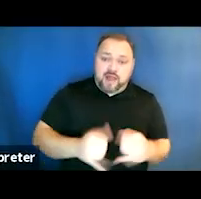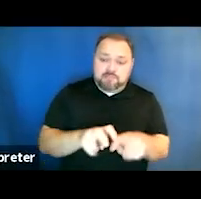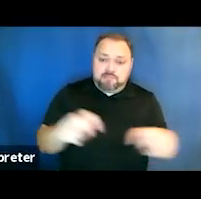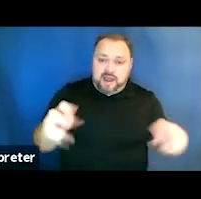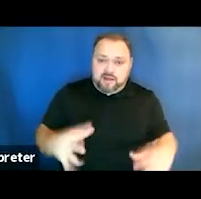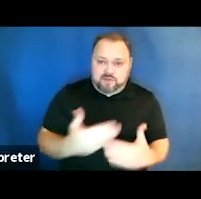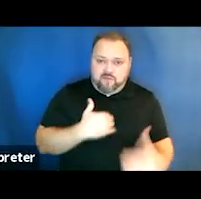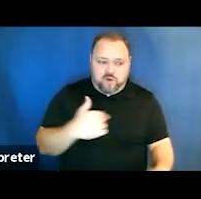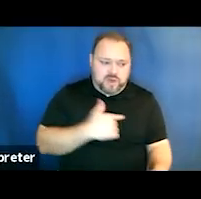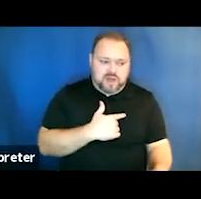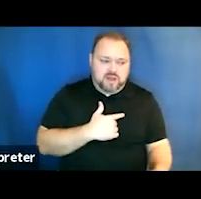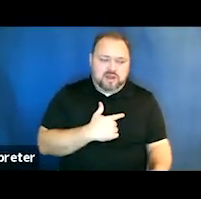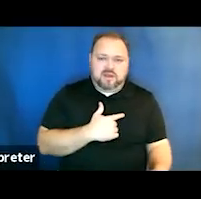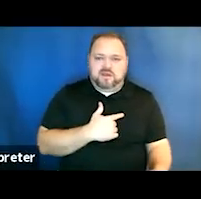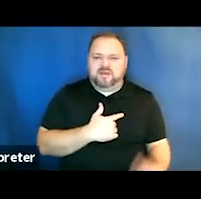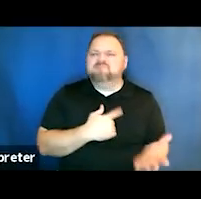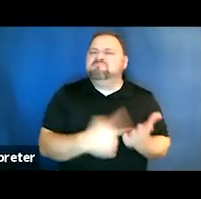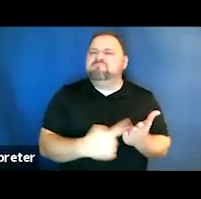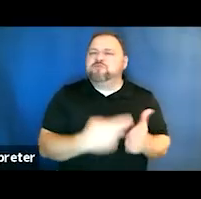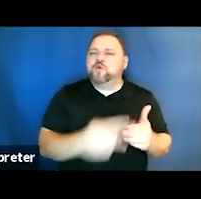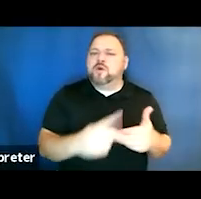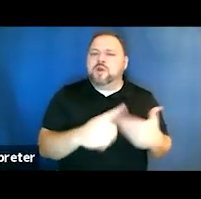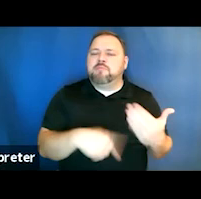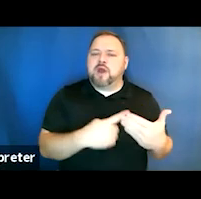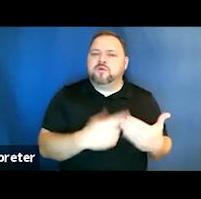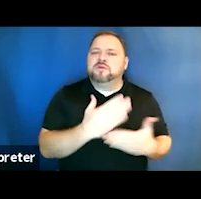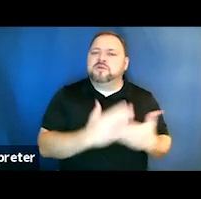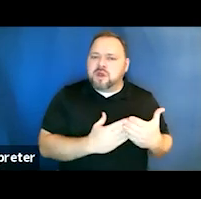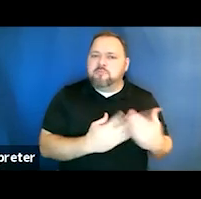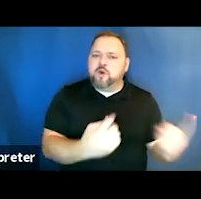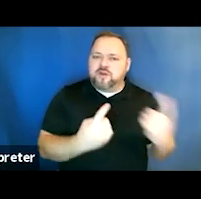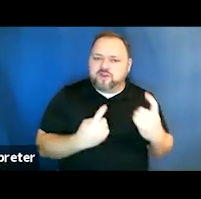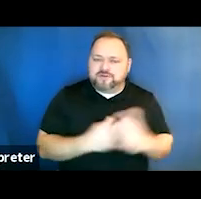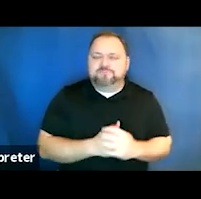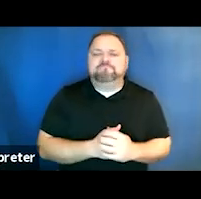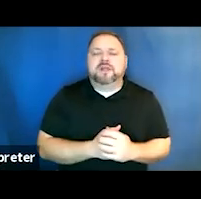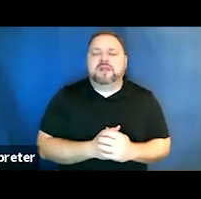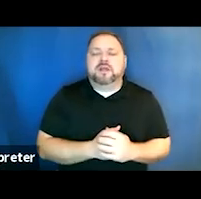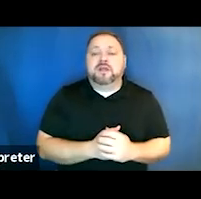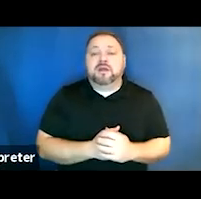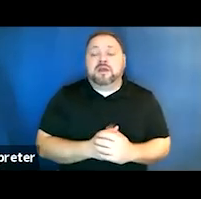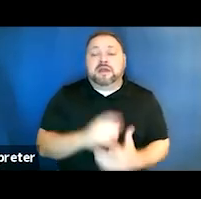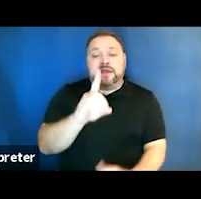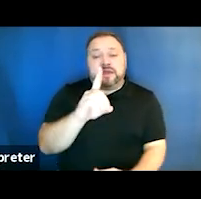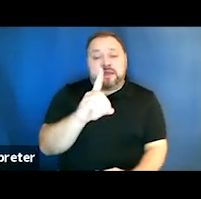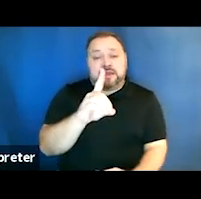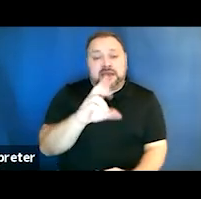go over to take a little time for some Q&A. If Gerald could maybe answer this question.